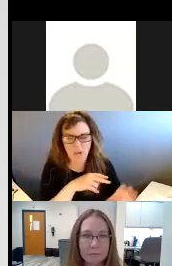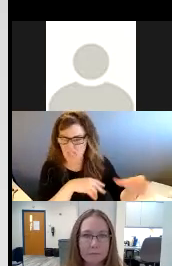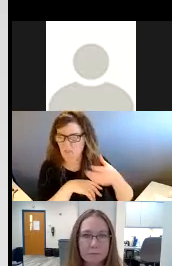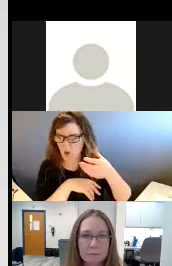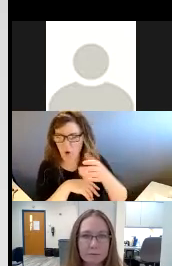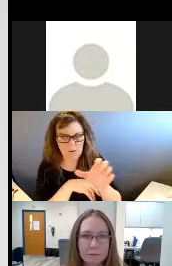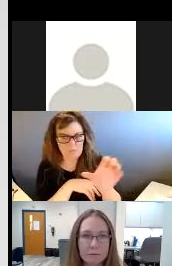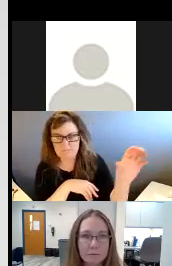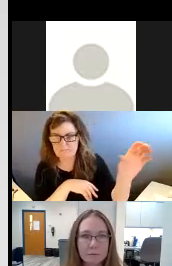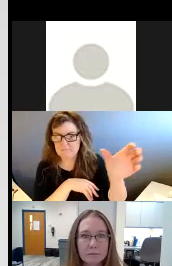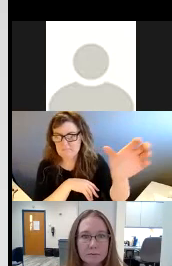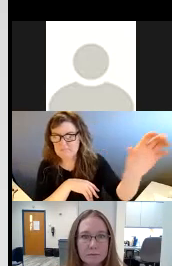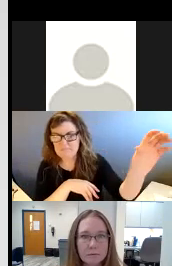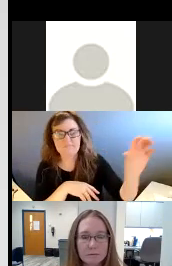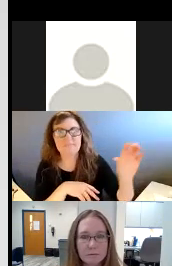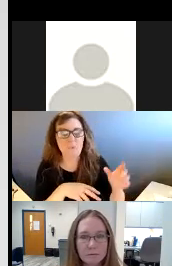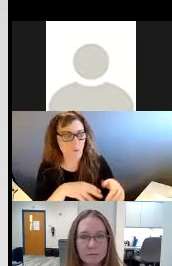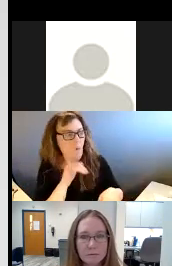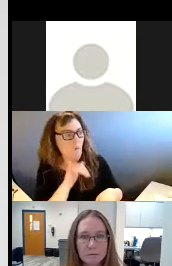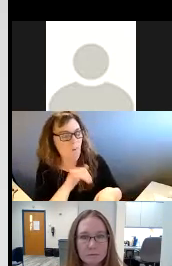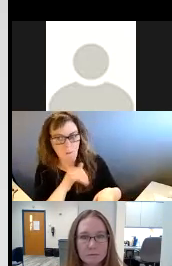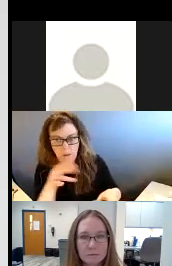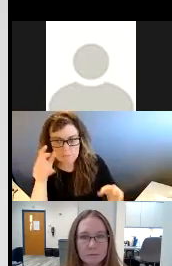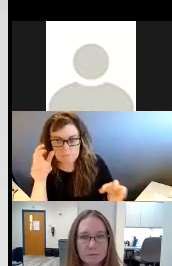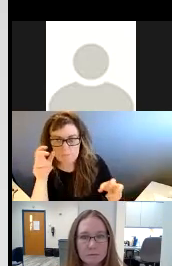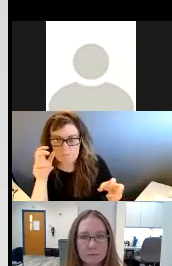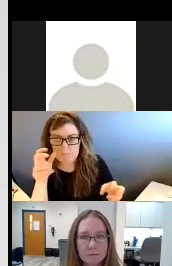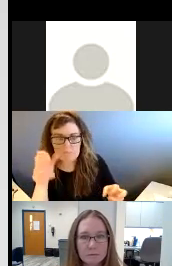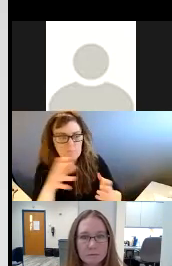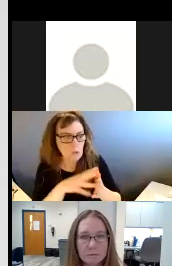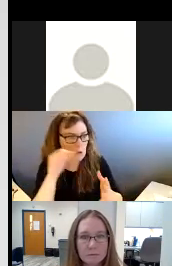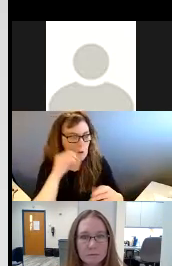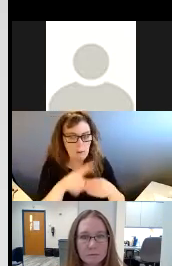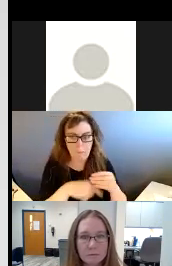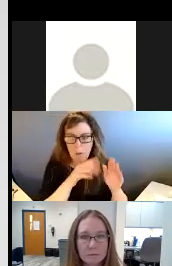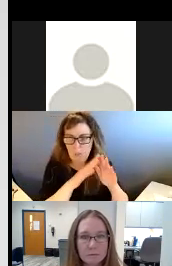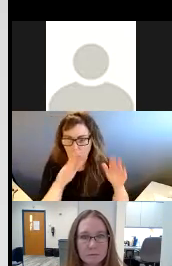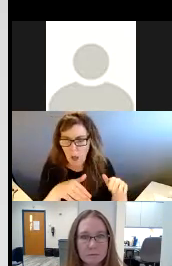CONTEXT OF THE LAYOUT AND WHAT WE ARE LOOKING AT BIG PICTURE.